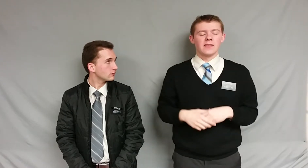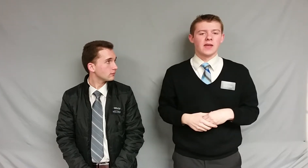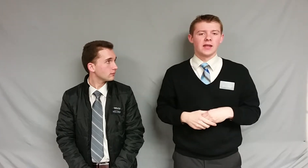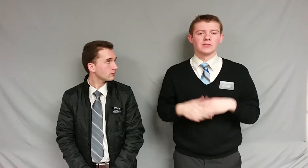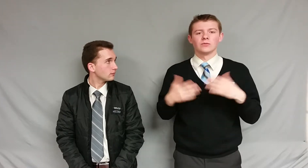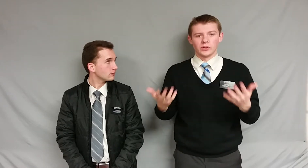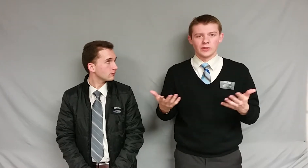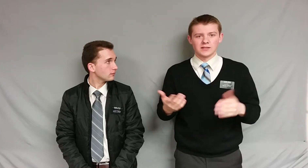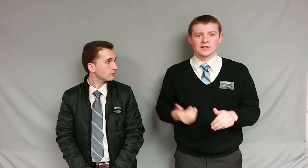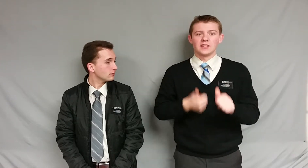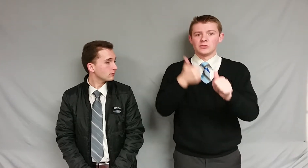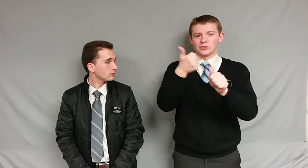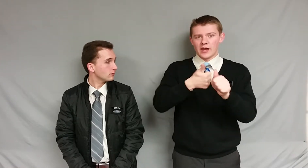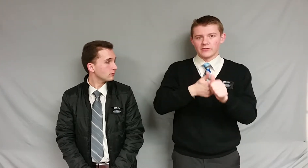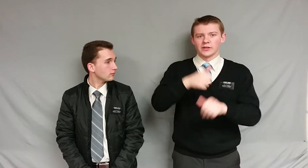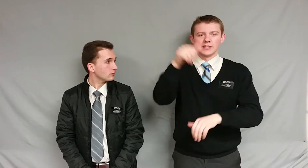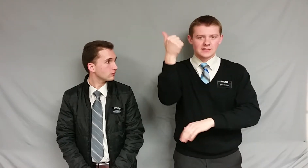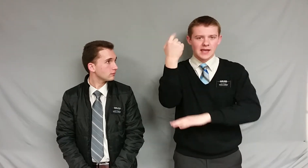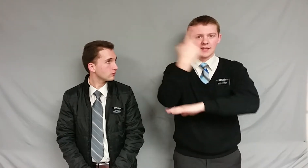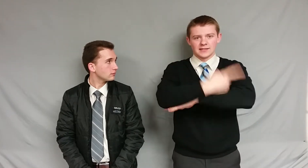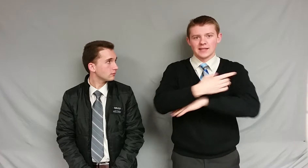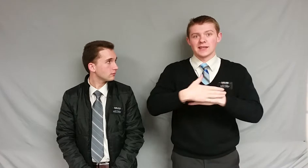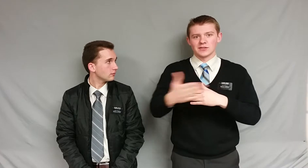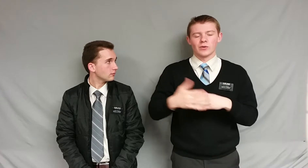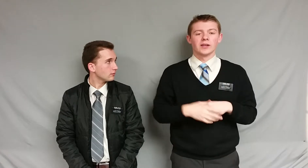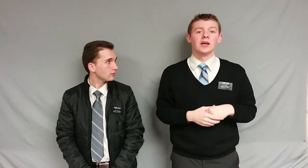And then, when you hit to ten, you do EVERY TEN DAYS and so on.